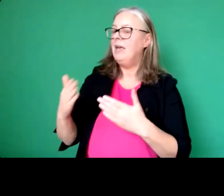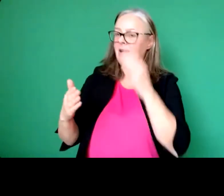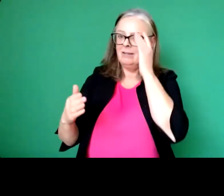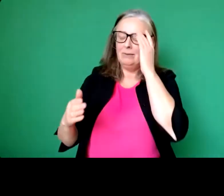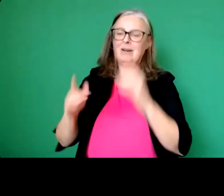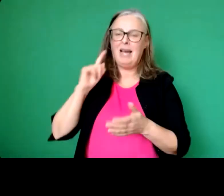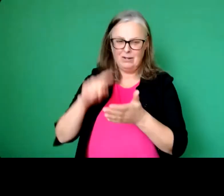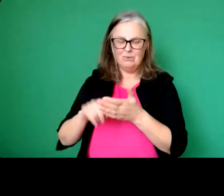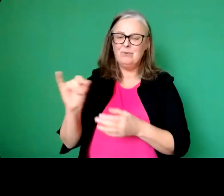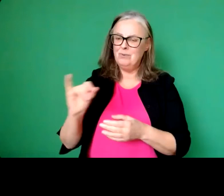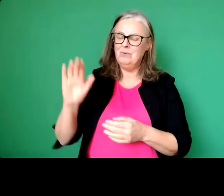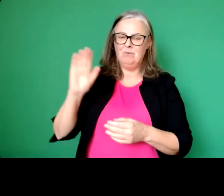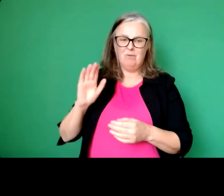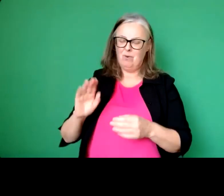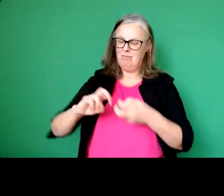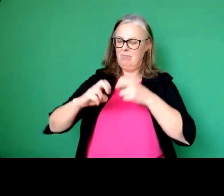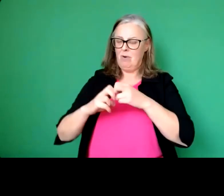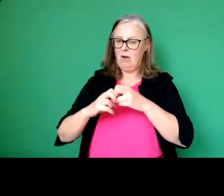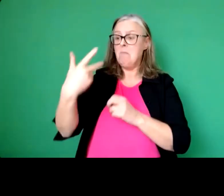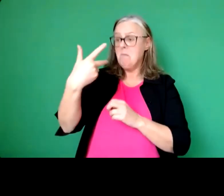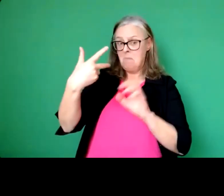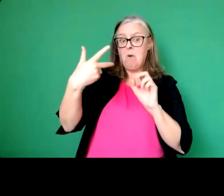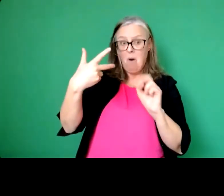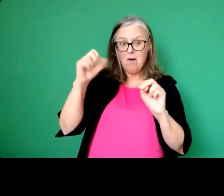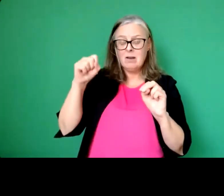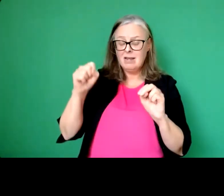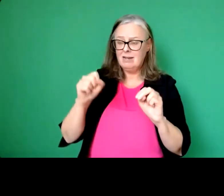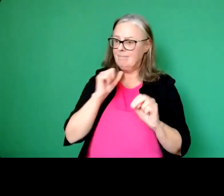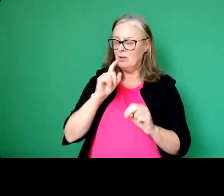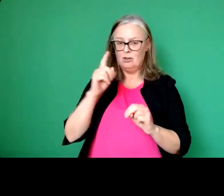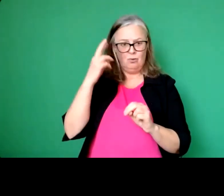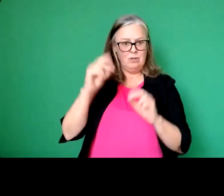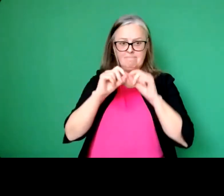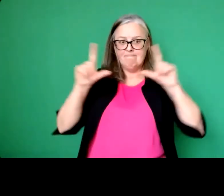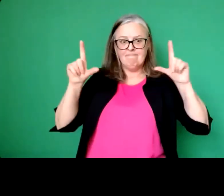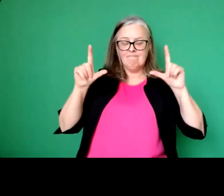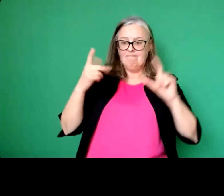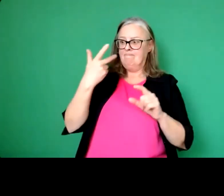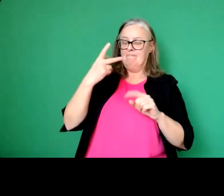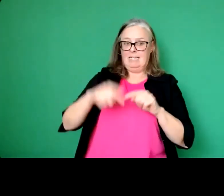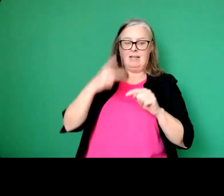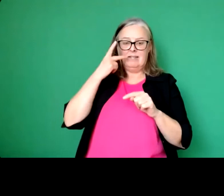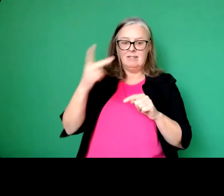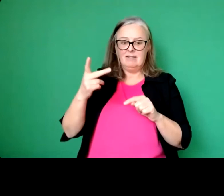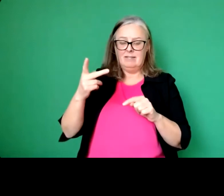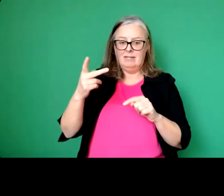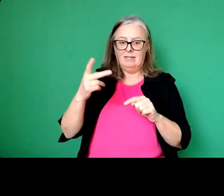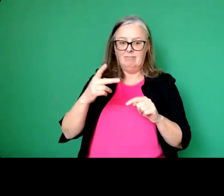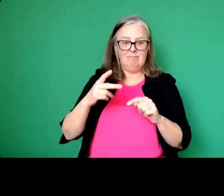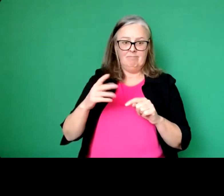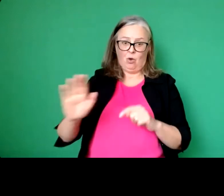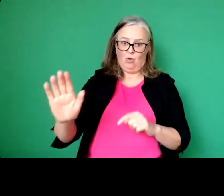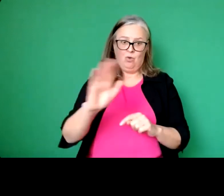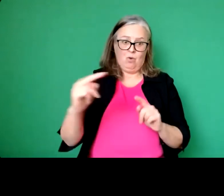that issue before it is on on my end but i'm not sure why the video isn't translating through so